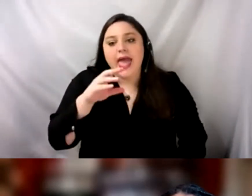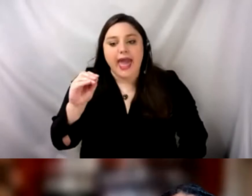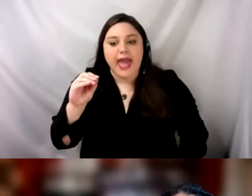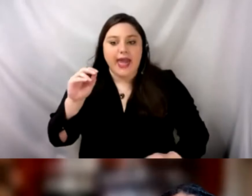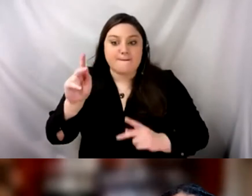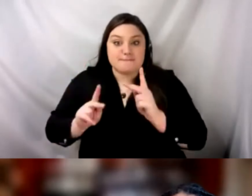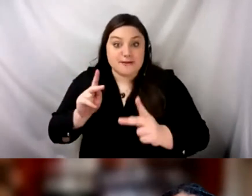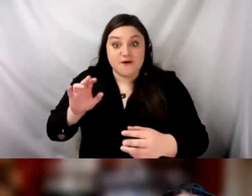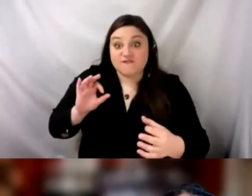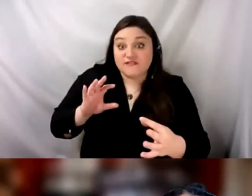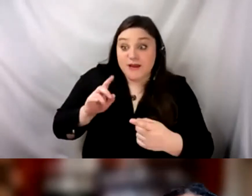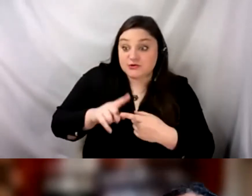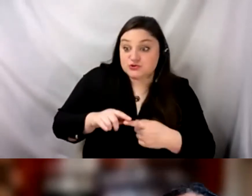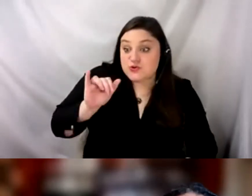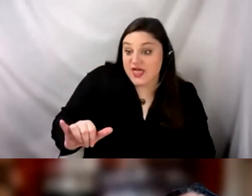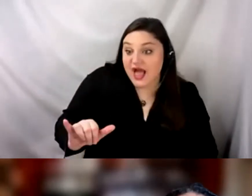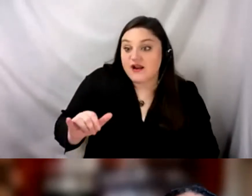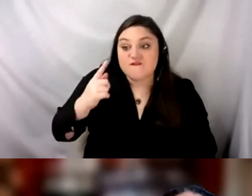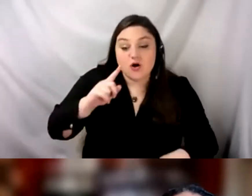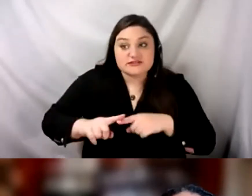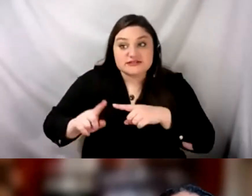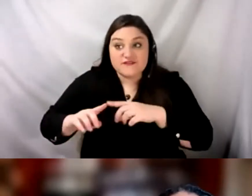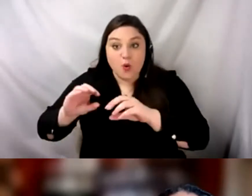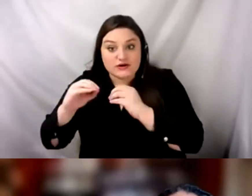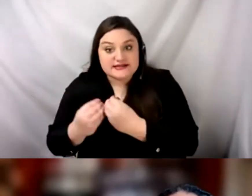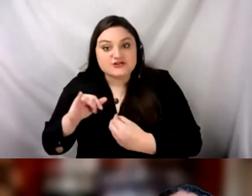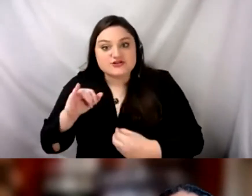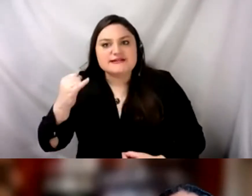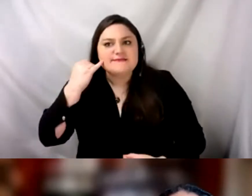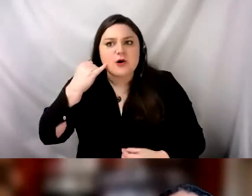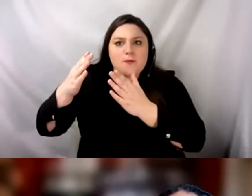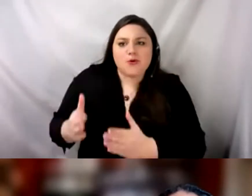with various organizations are if somebody claims that they have a medical or religious exemption